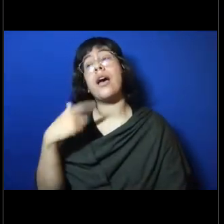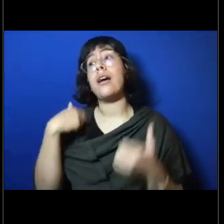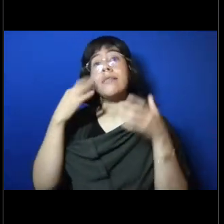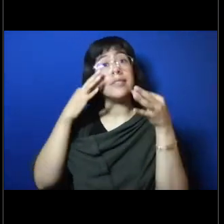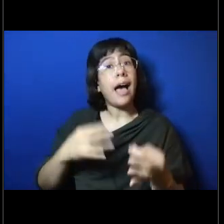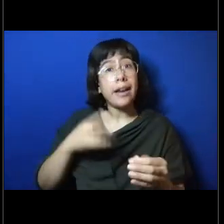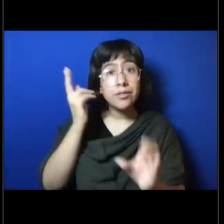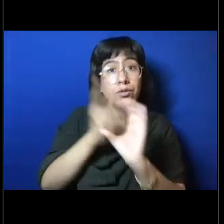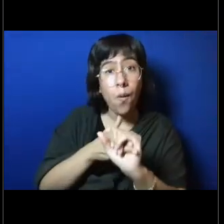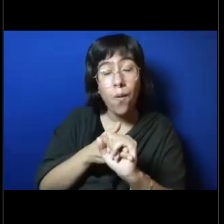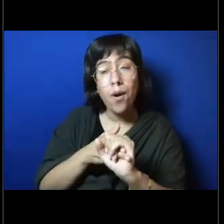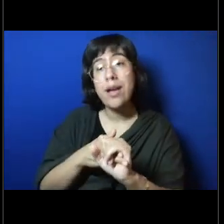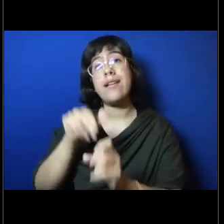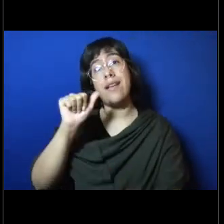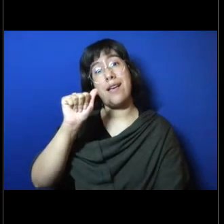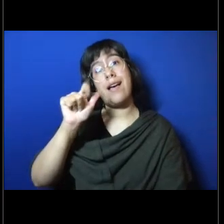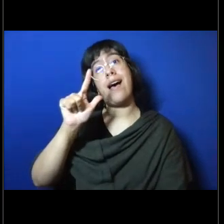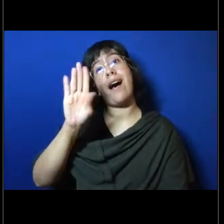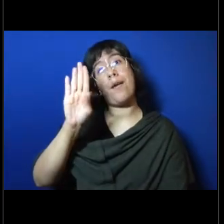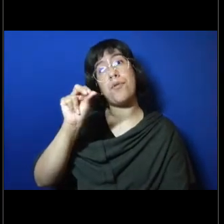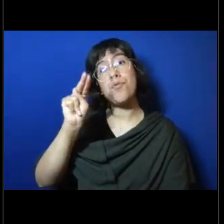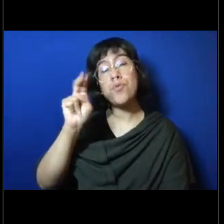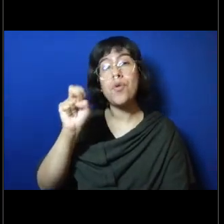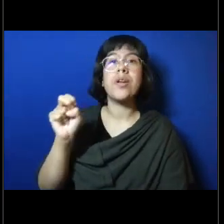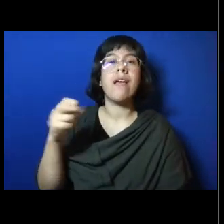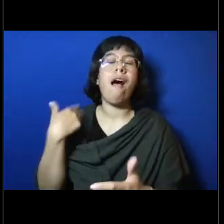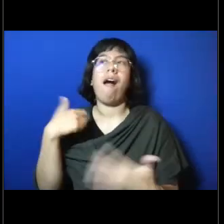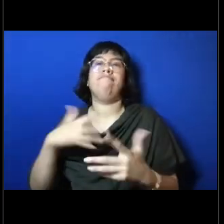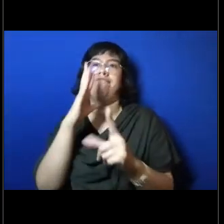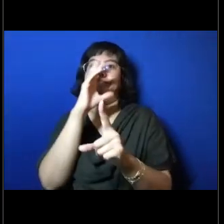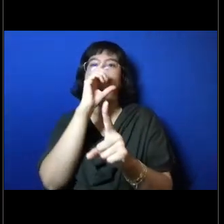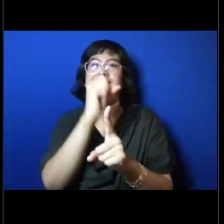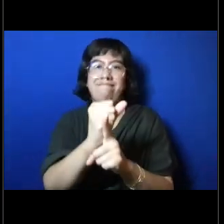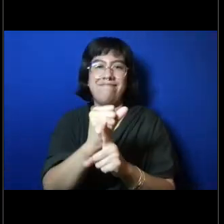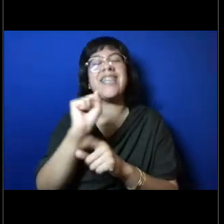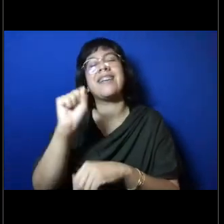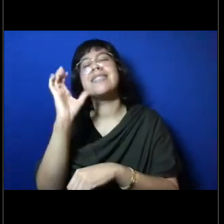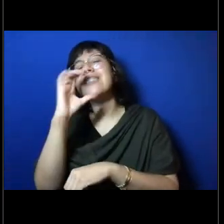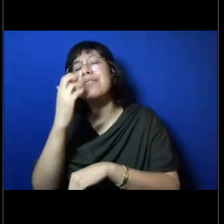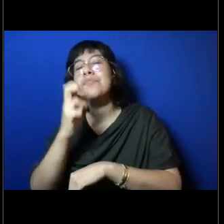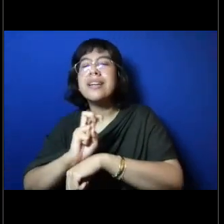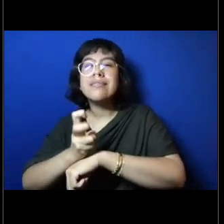it's hard not to get caught up on them. They seem, you know, they're a snail and it seems not that exciting,